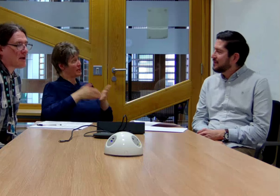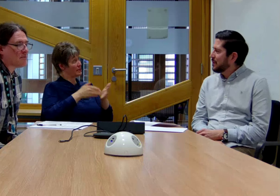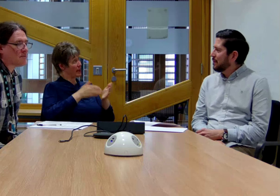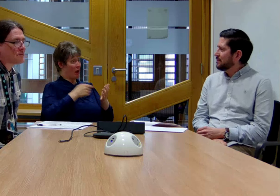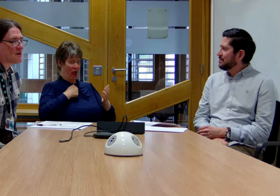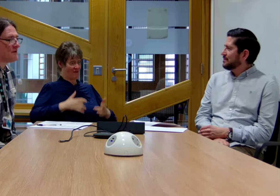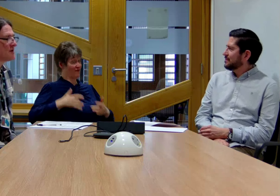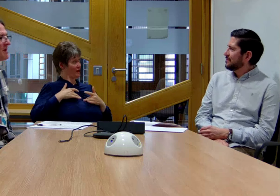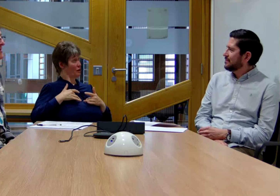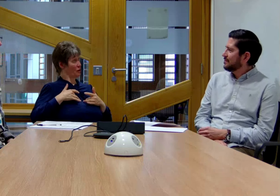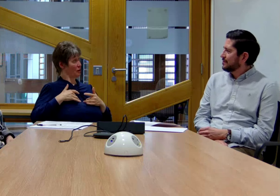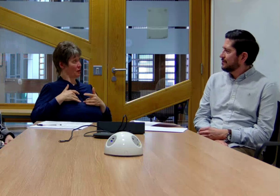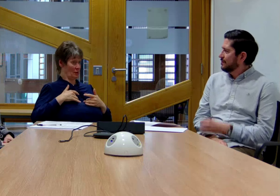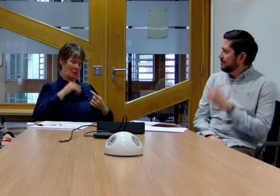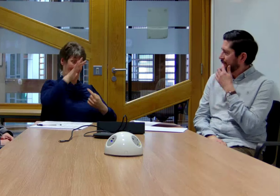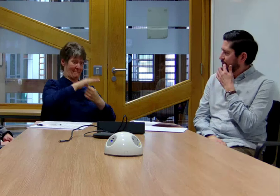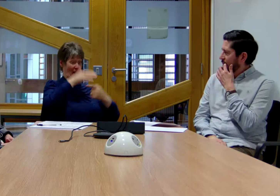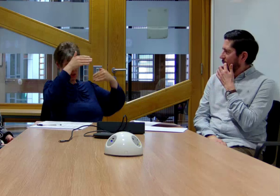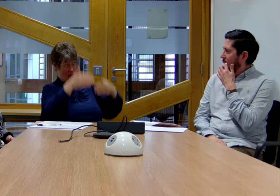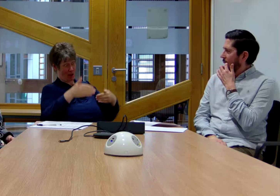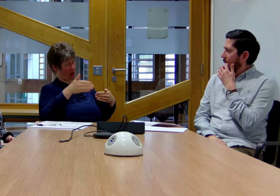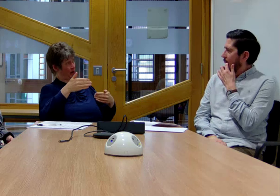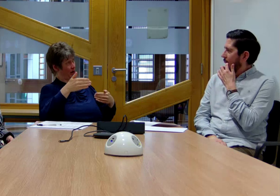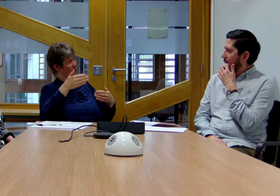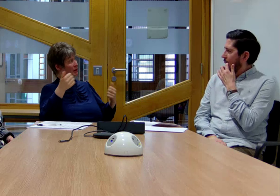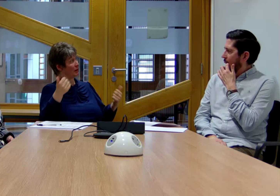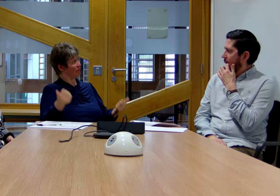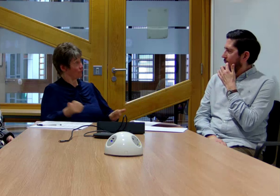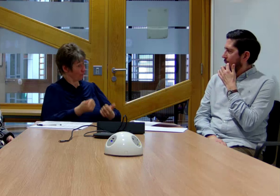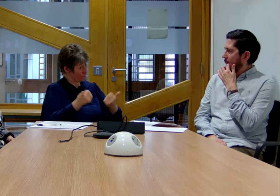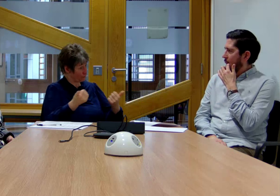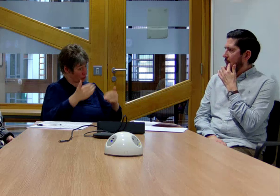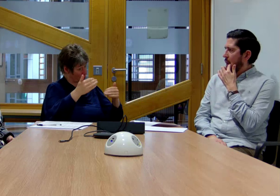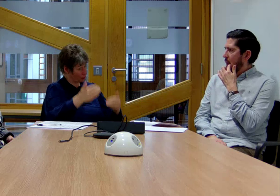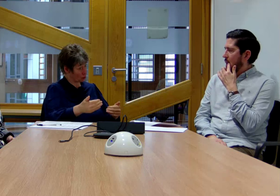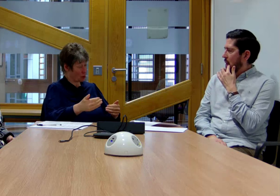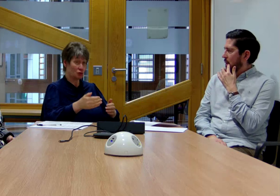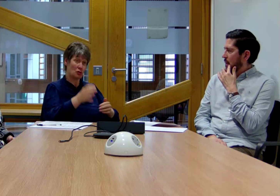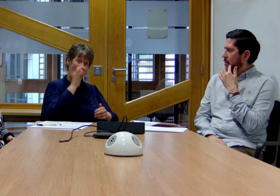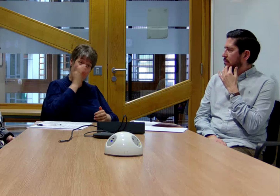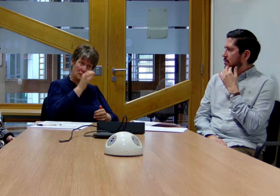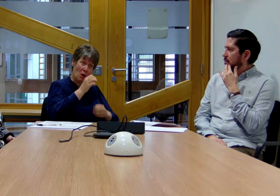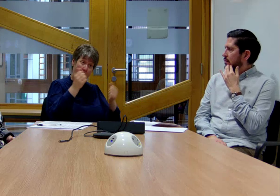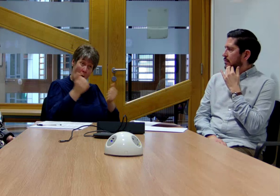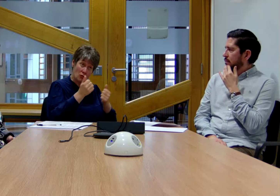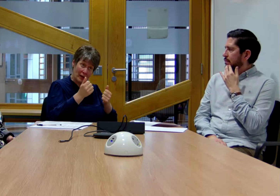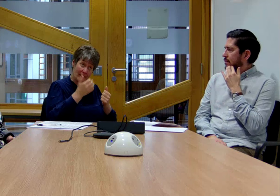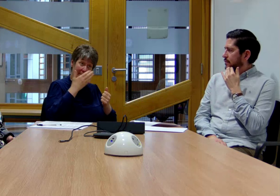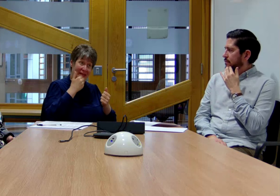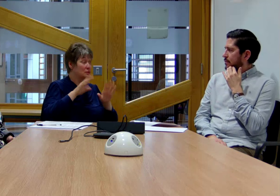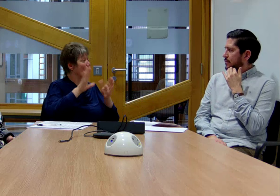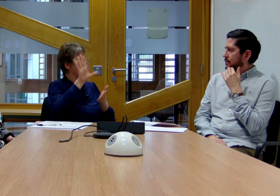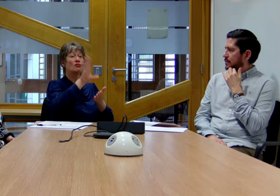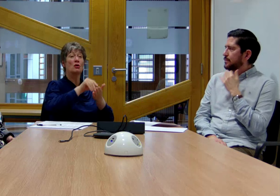So I think that's probably us for the for the main bit of the session now. So I think